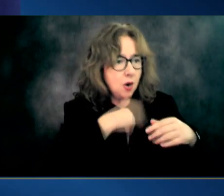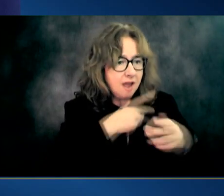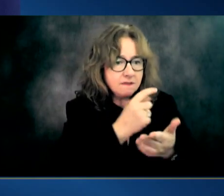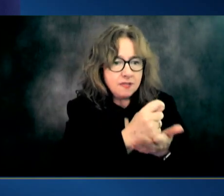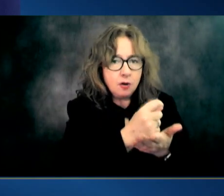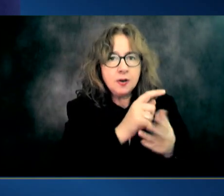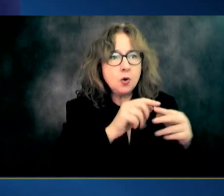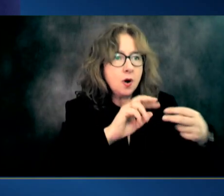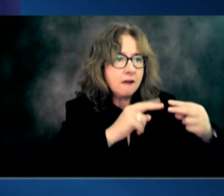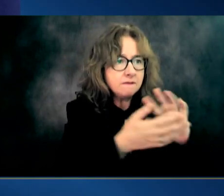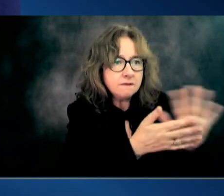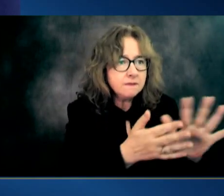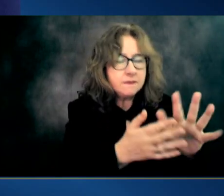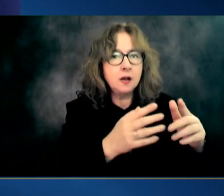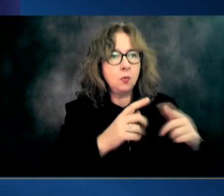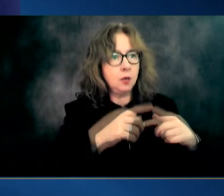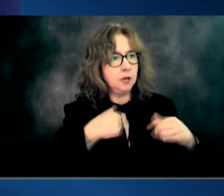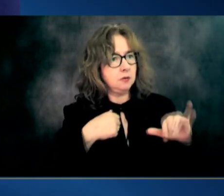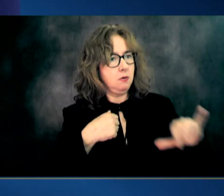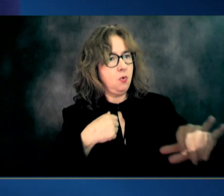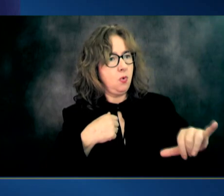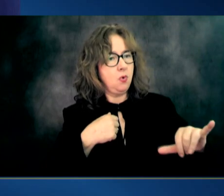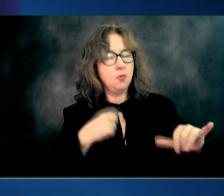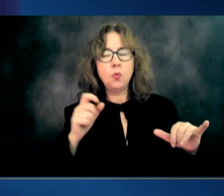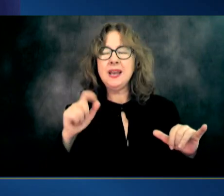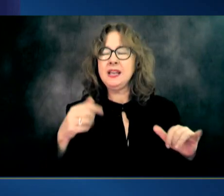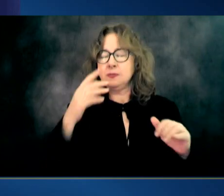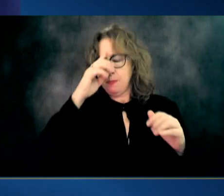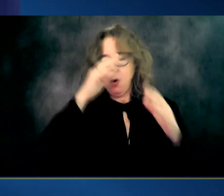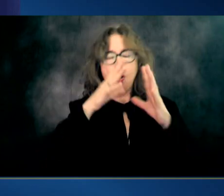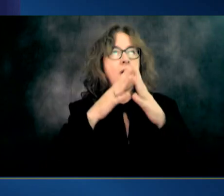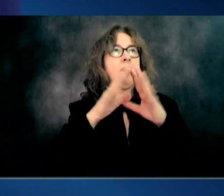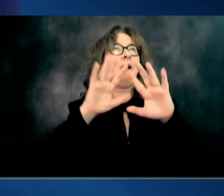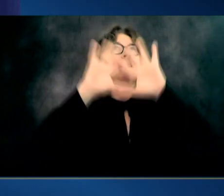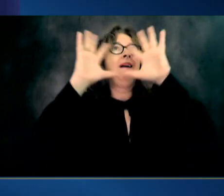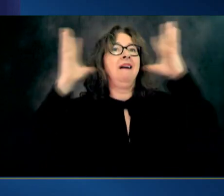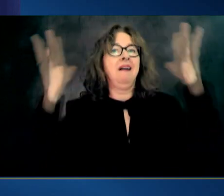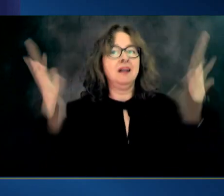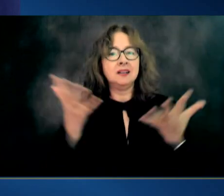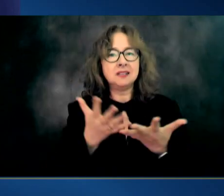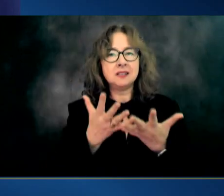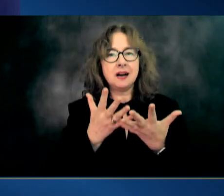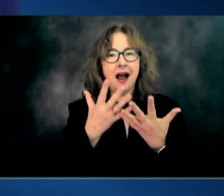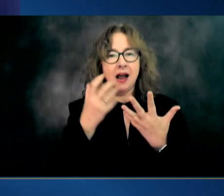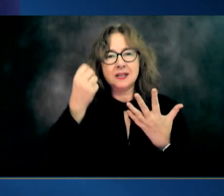that we need to take a much more expansive view of what it means to solve problems for sickle cell